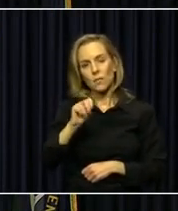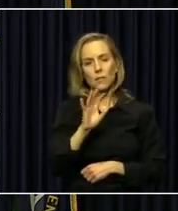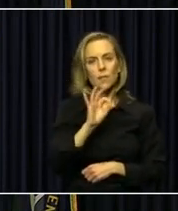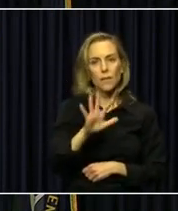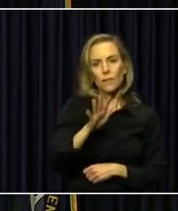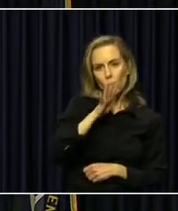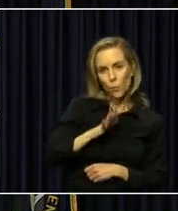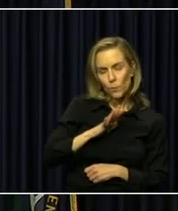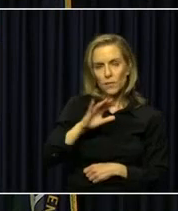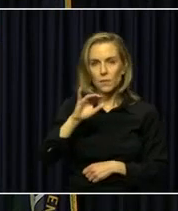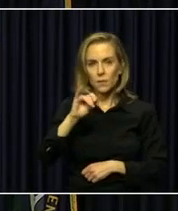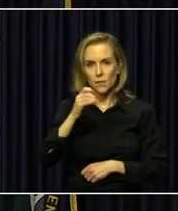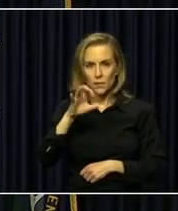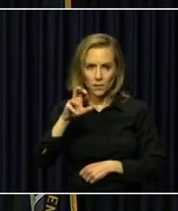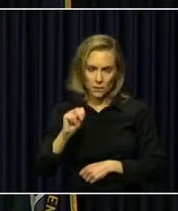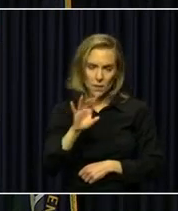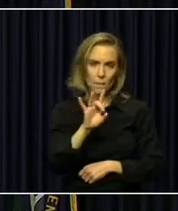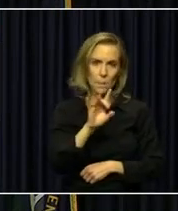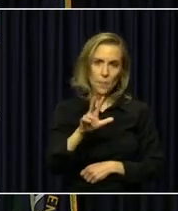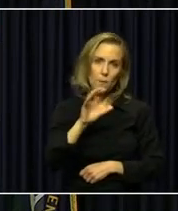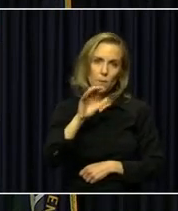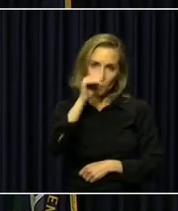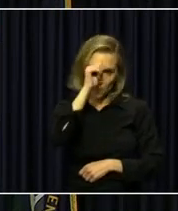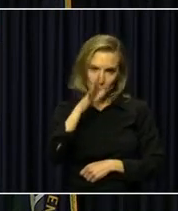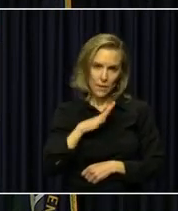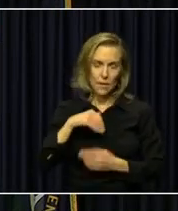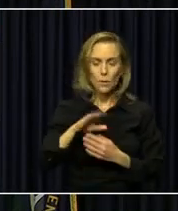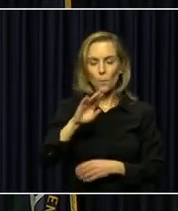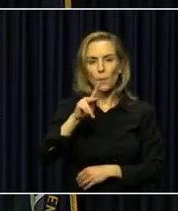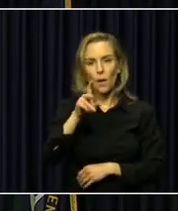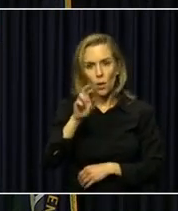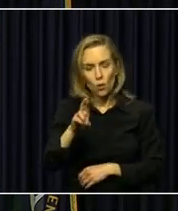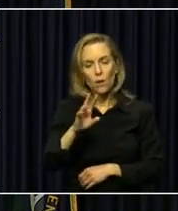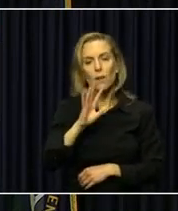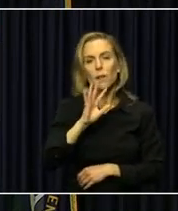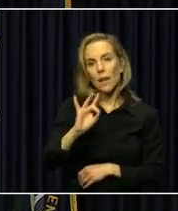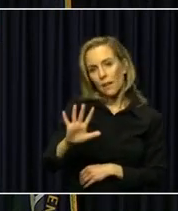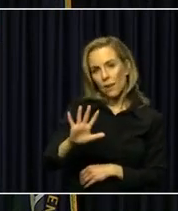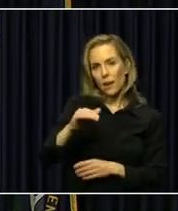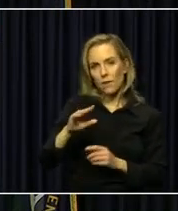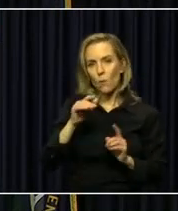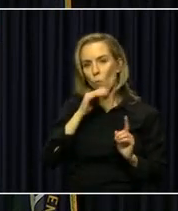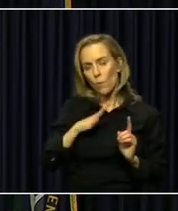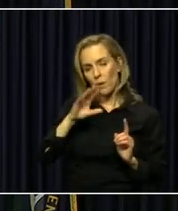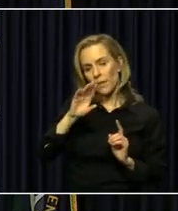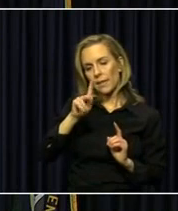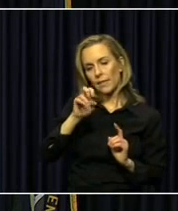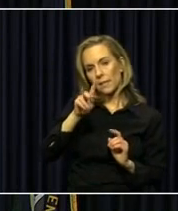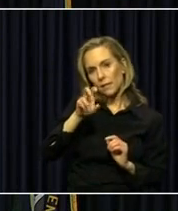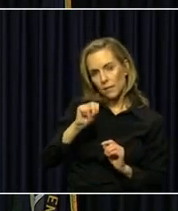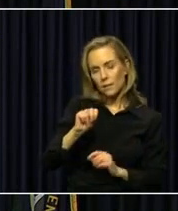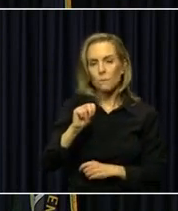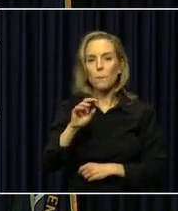DISPARITY UNACCEPTABLE.